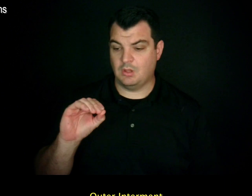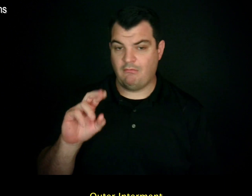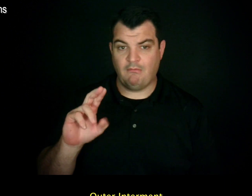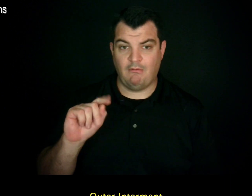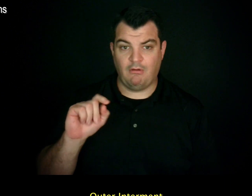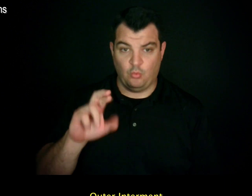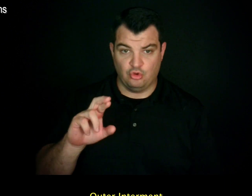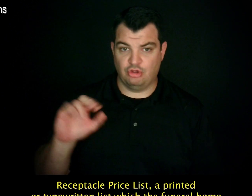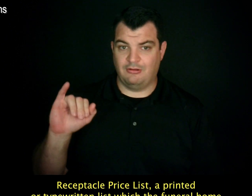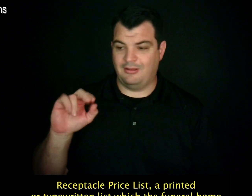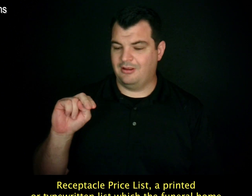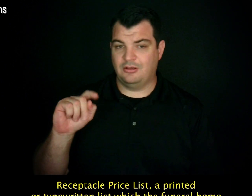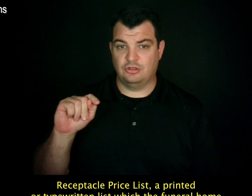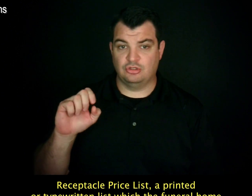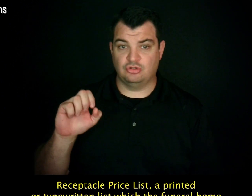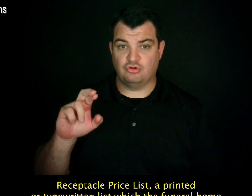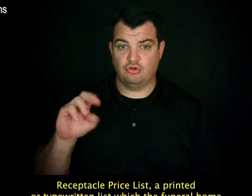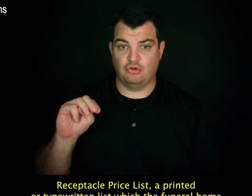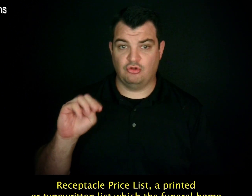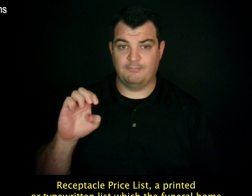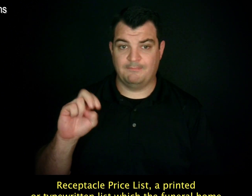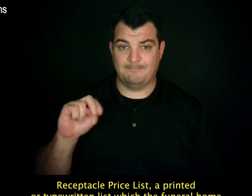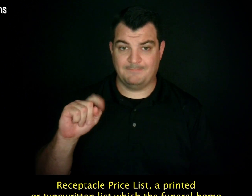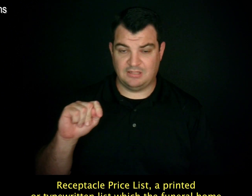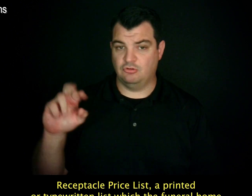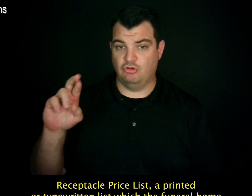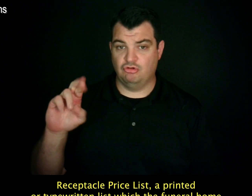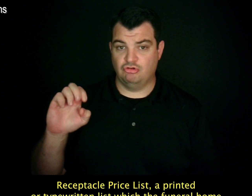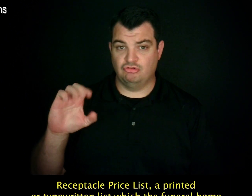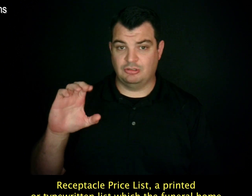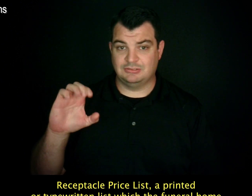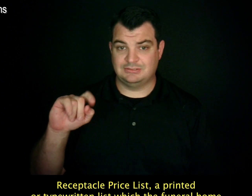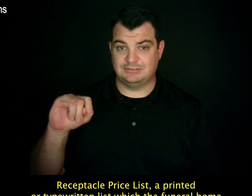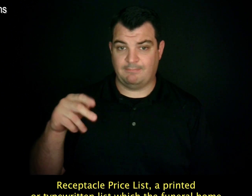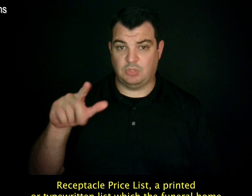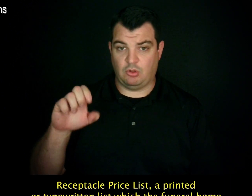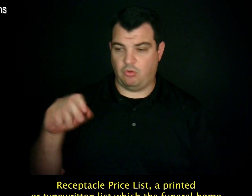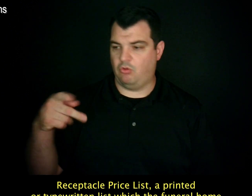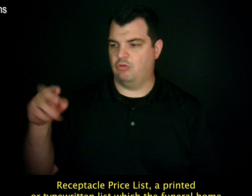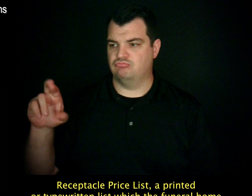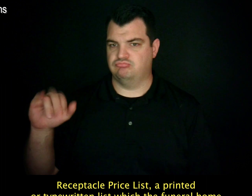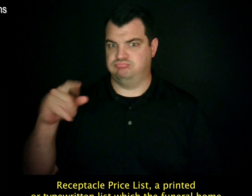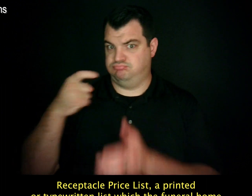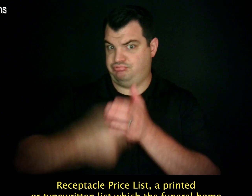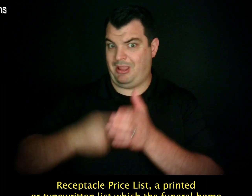Outer Interment Receptacle Price List, a printed or typewritten list which the funeral home